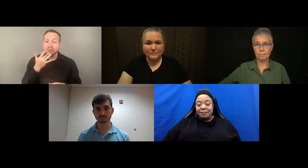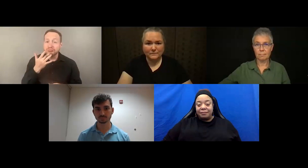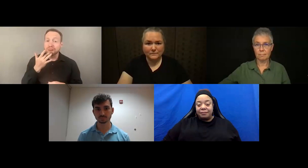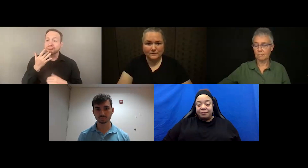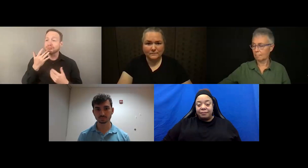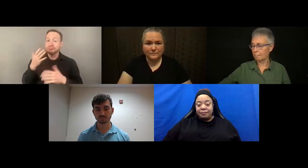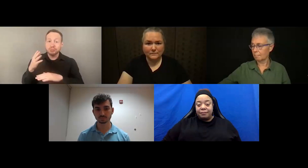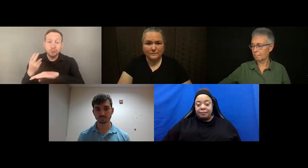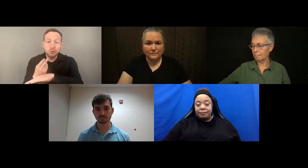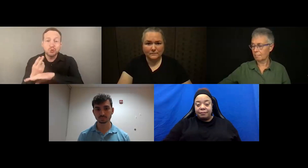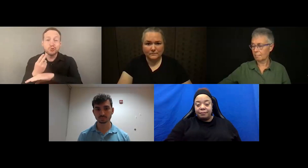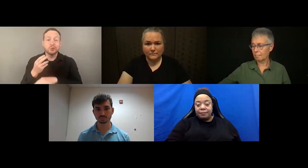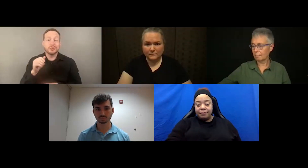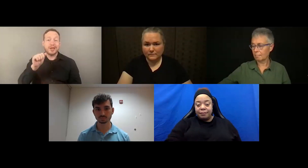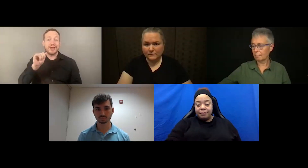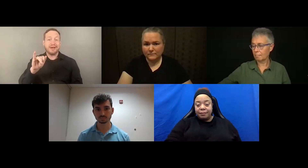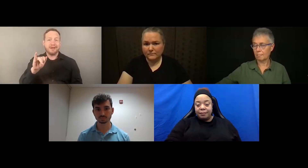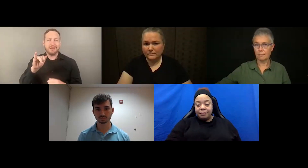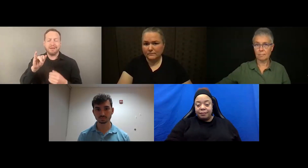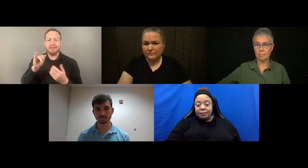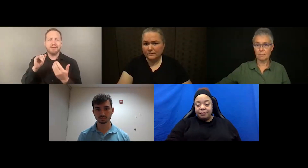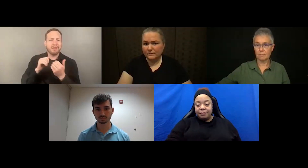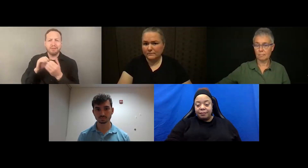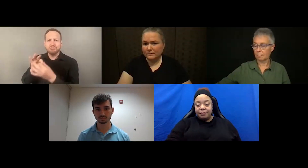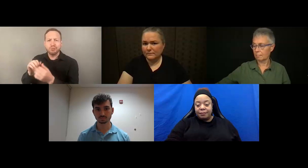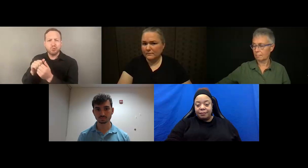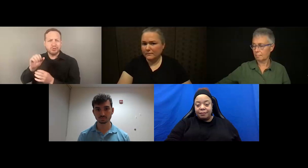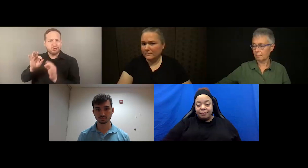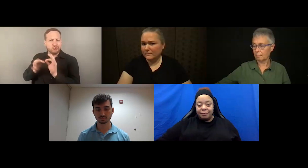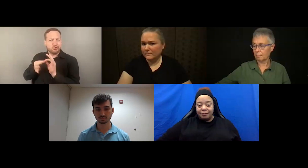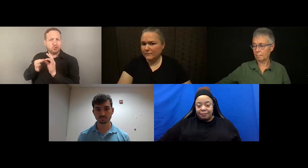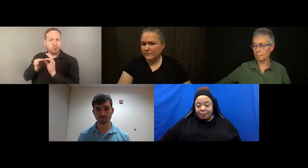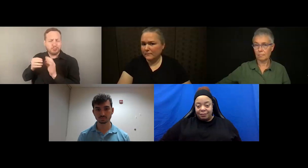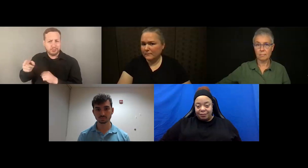you seen already? What experiences, what preferences, how have you used AI in